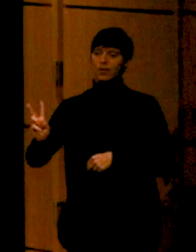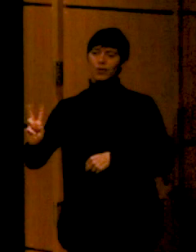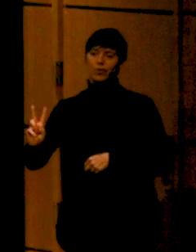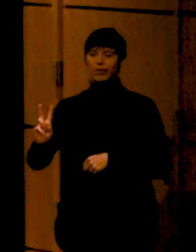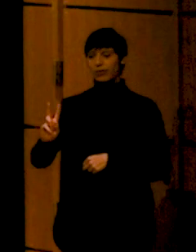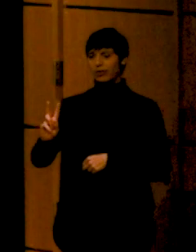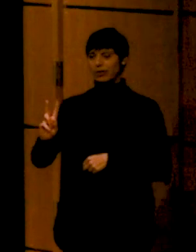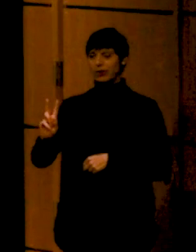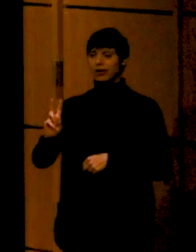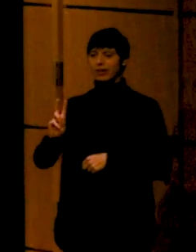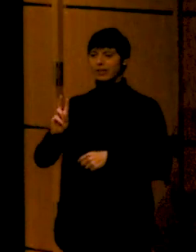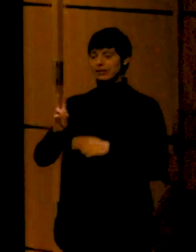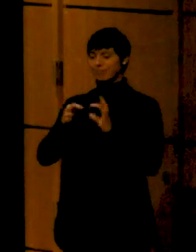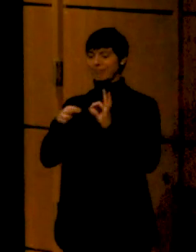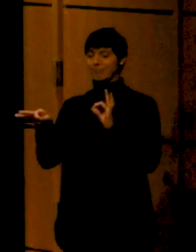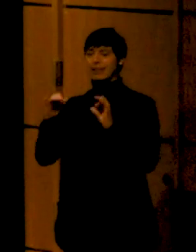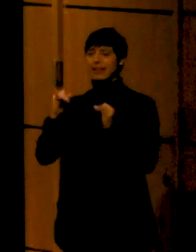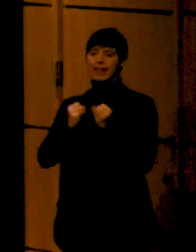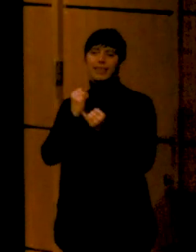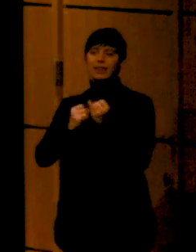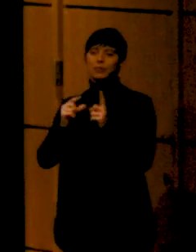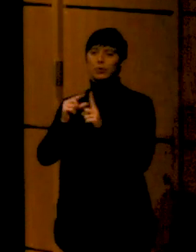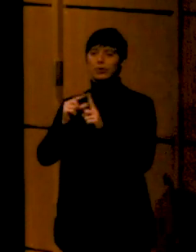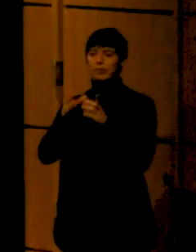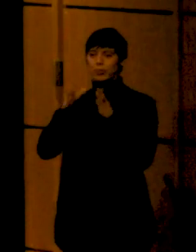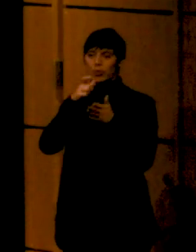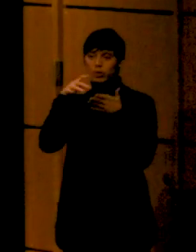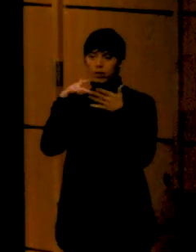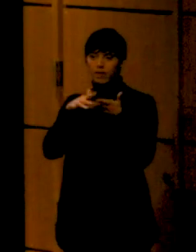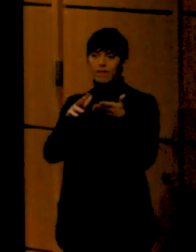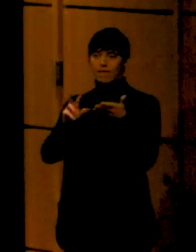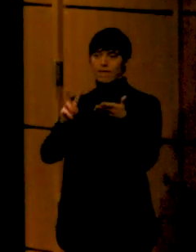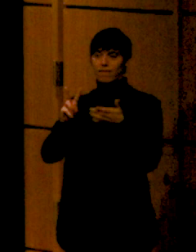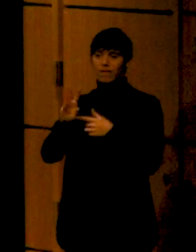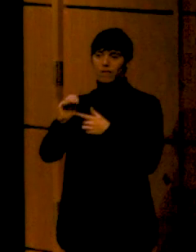Those were the last words of volcanologist David A. Johnston who was stationed on Coldwater